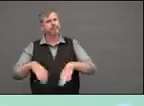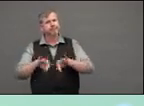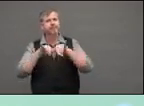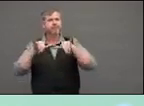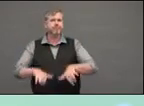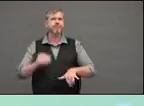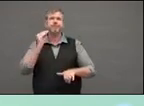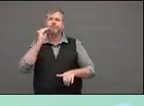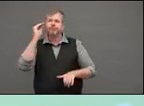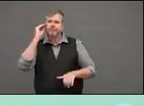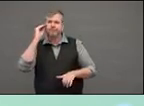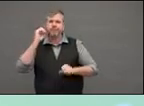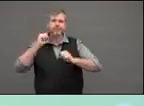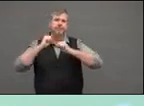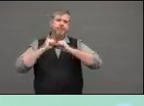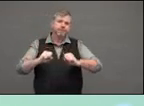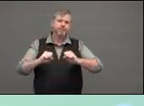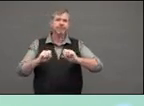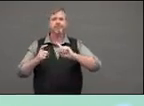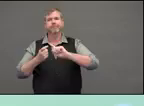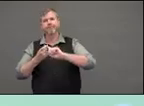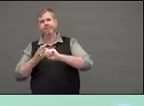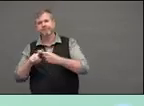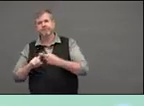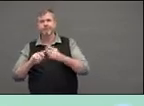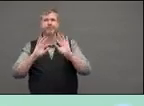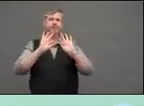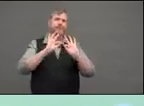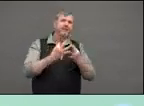protect my friends my family my coworkers you know if i come here and